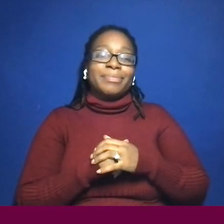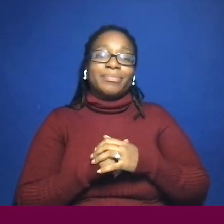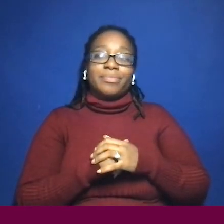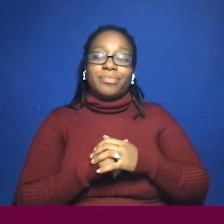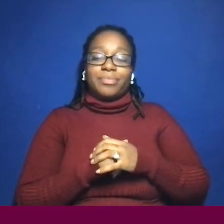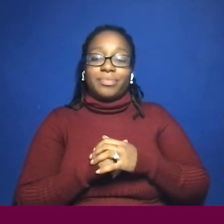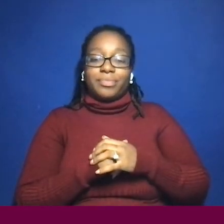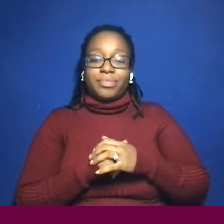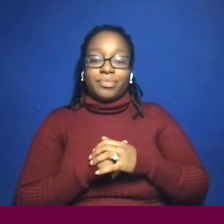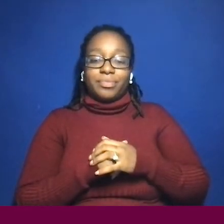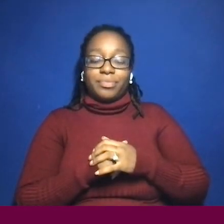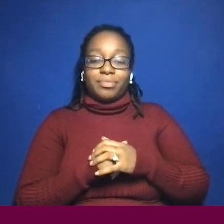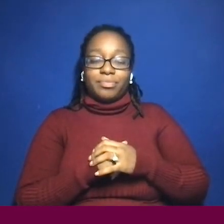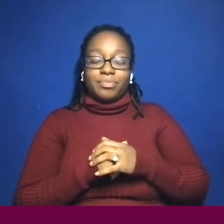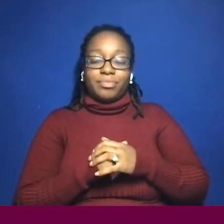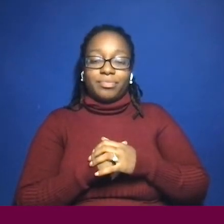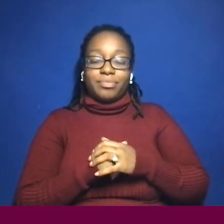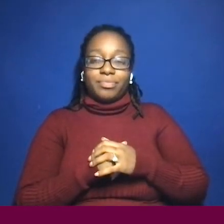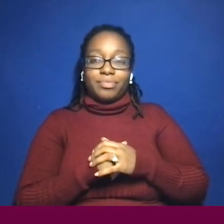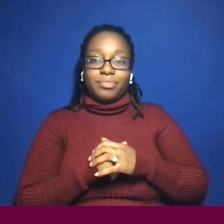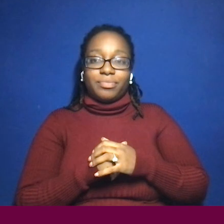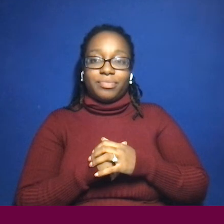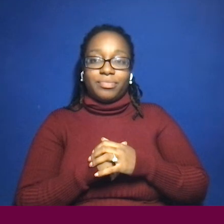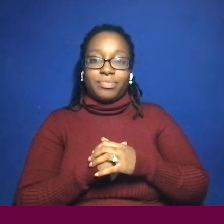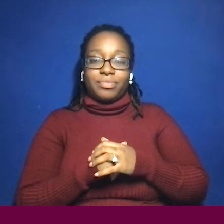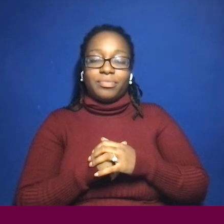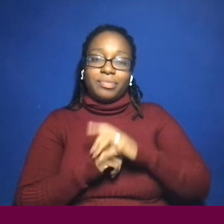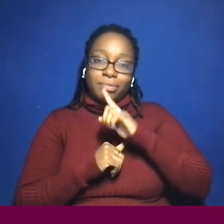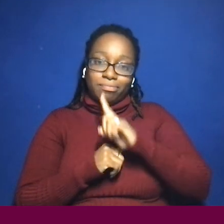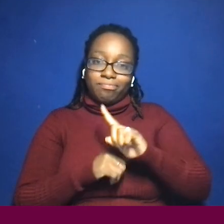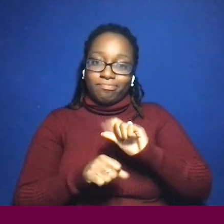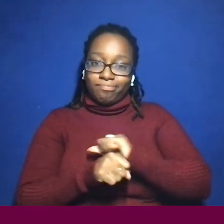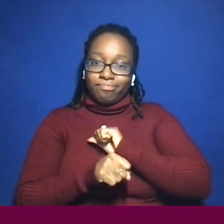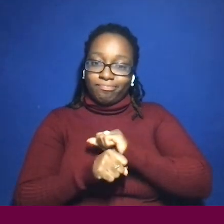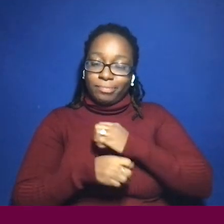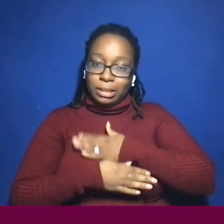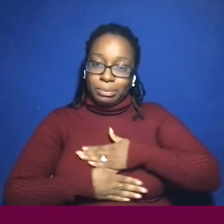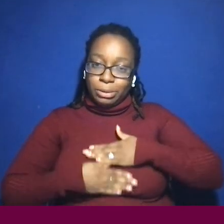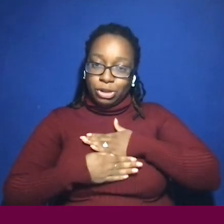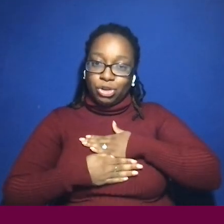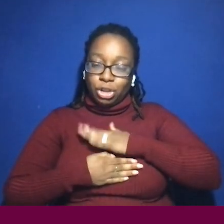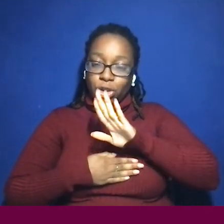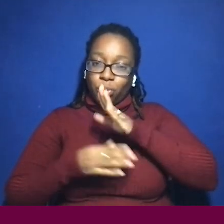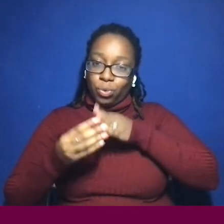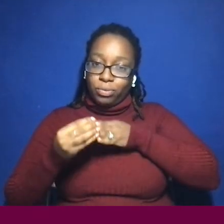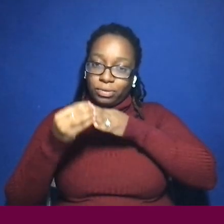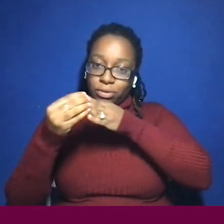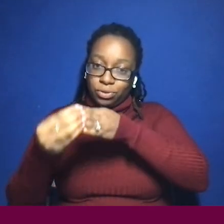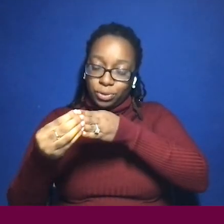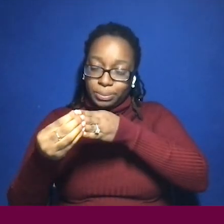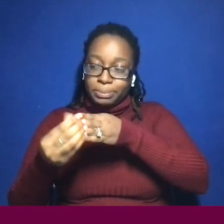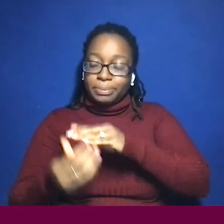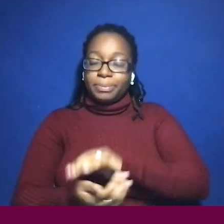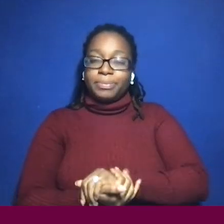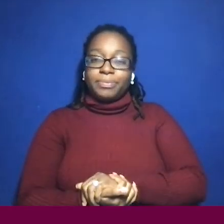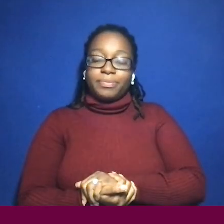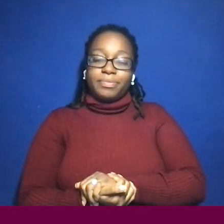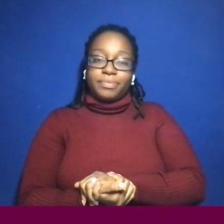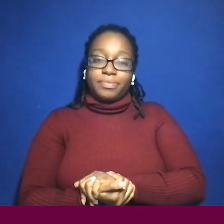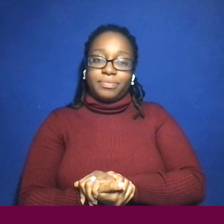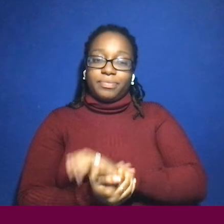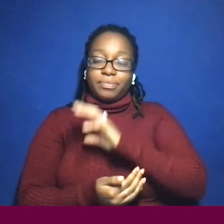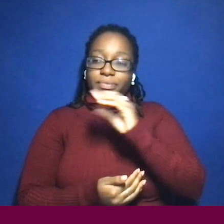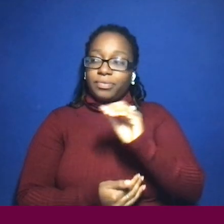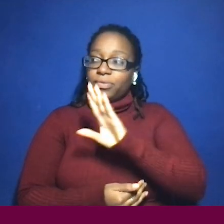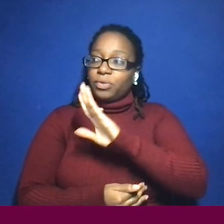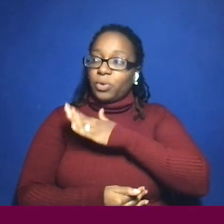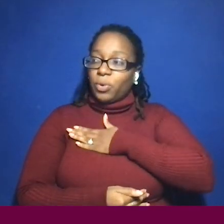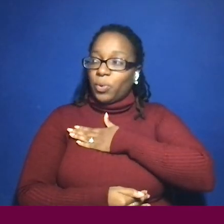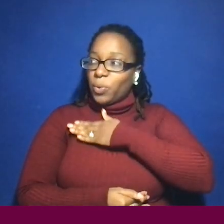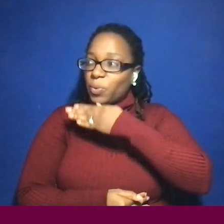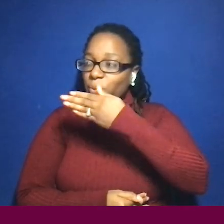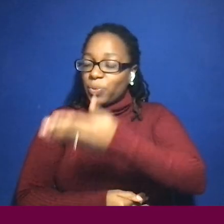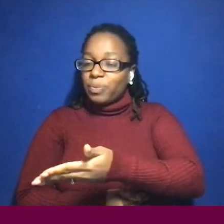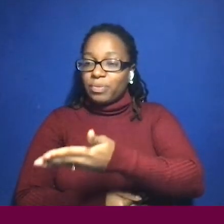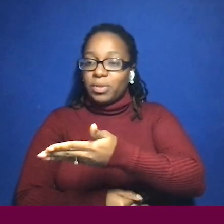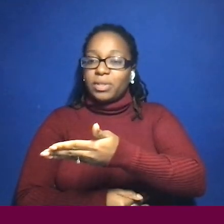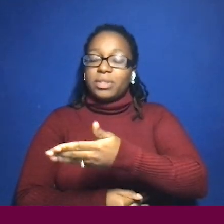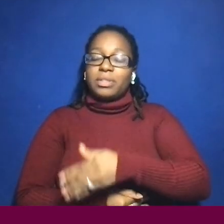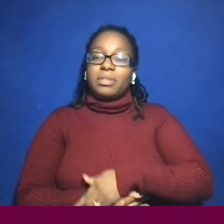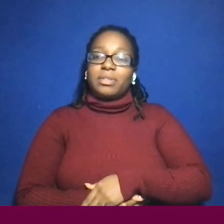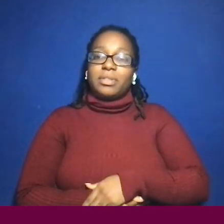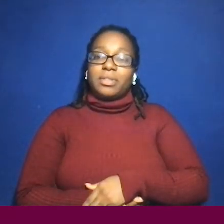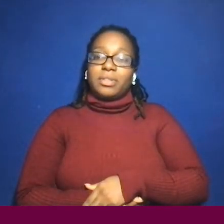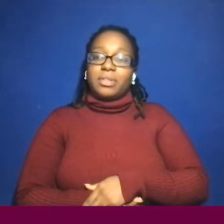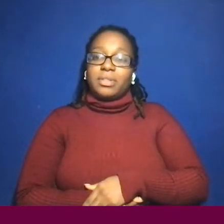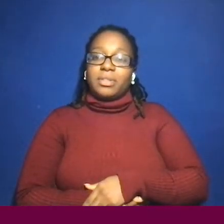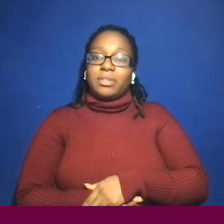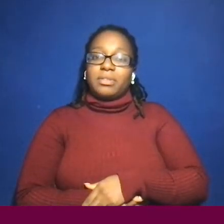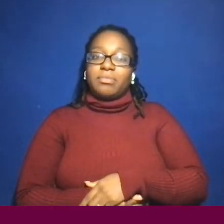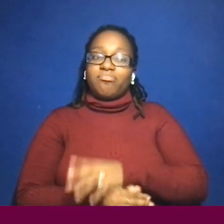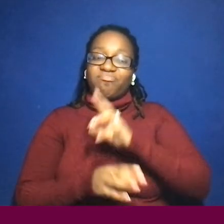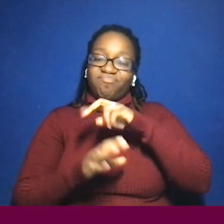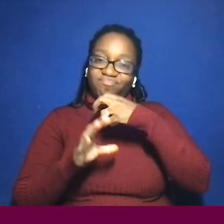And just so appreciative of your leadership and your willingness to take a dive into some of these